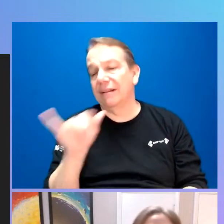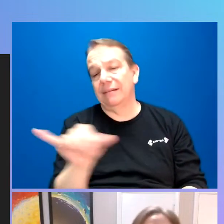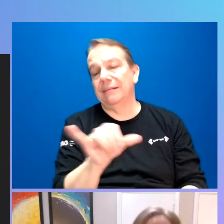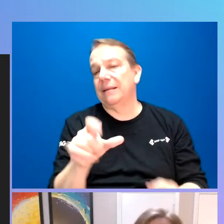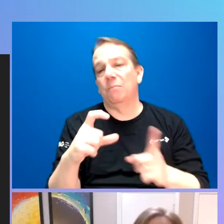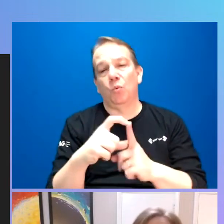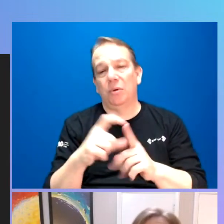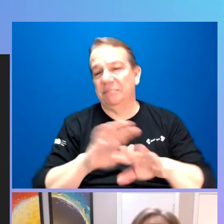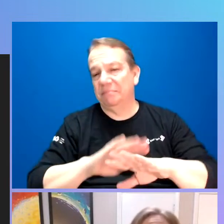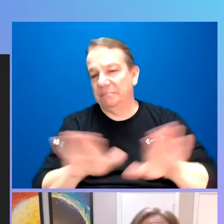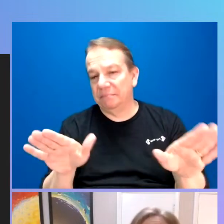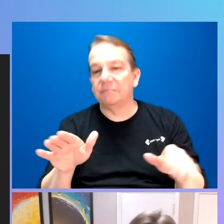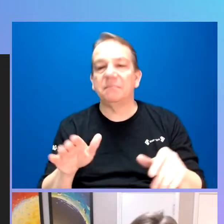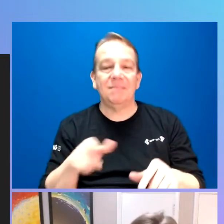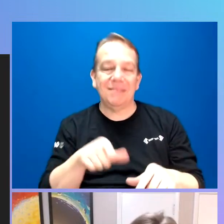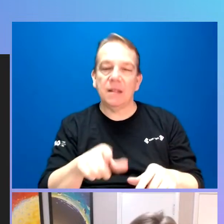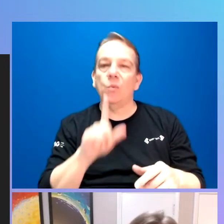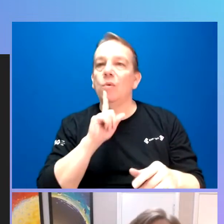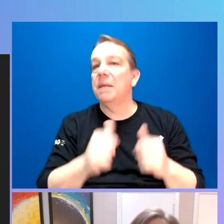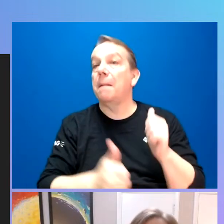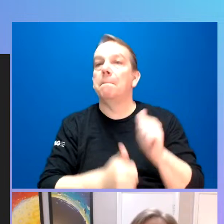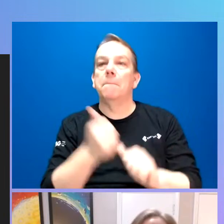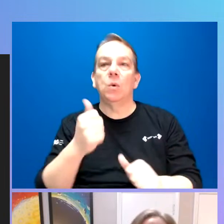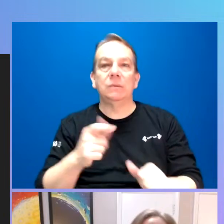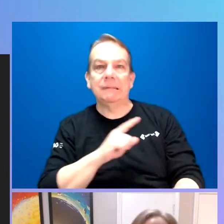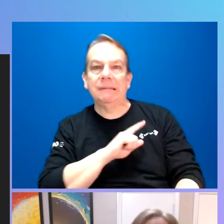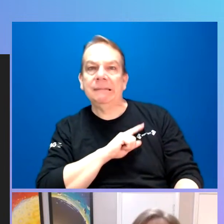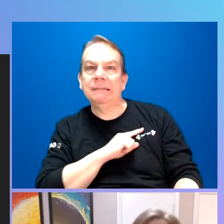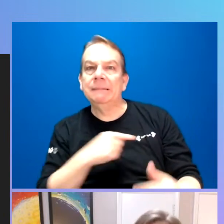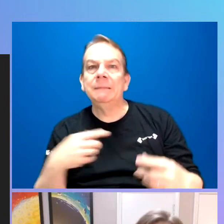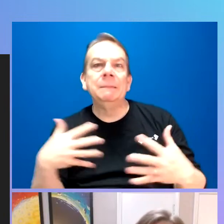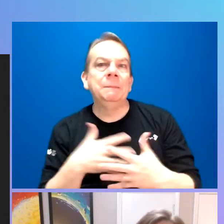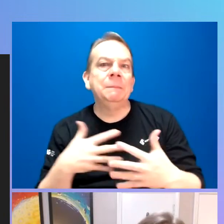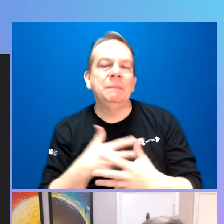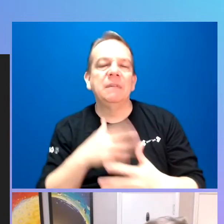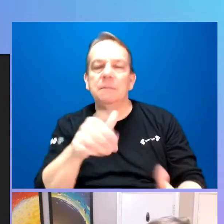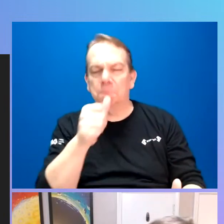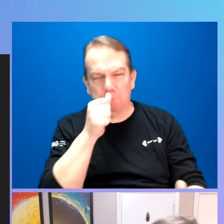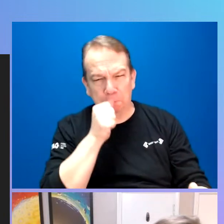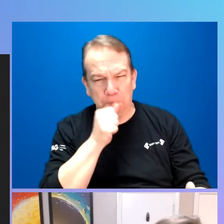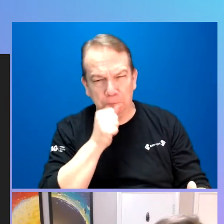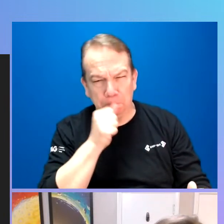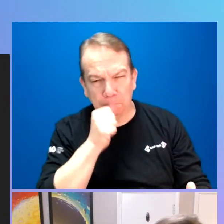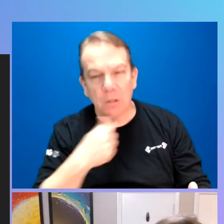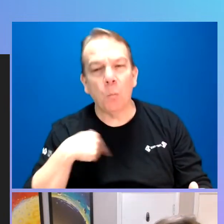going to be the scariest section of the mall. So hang in there.